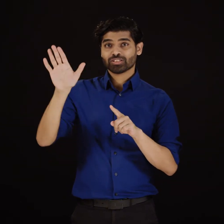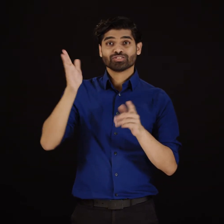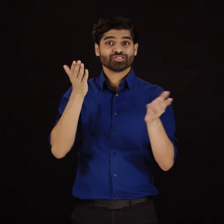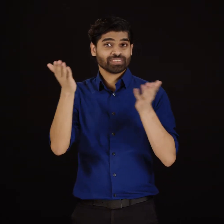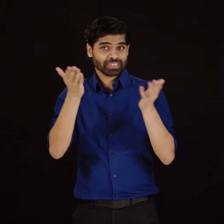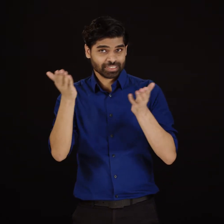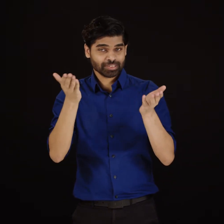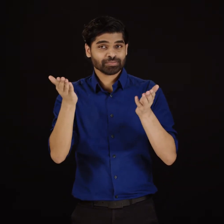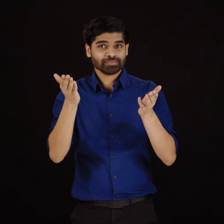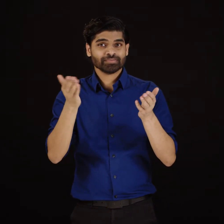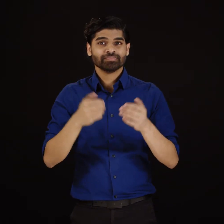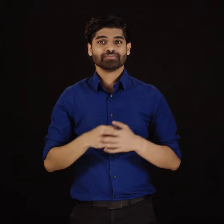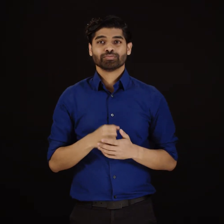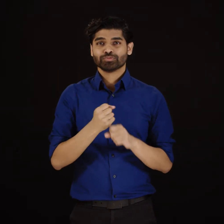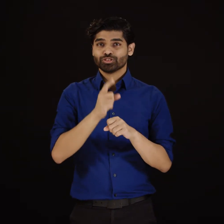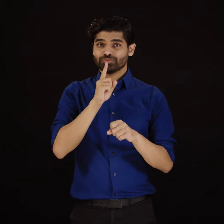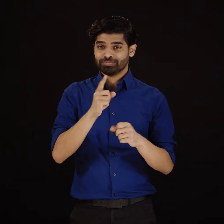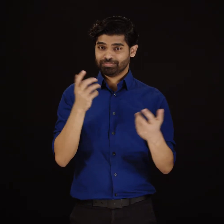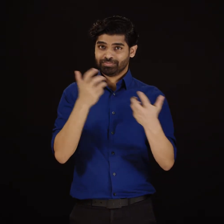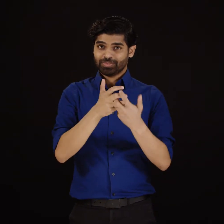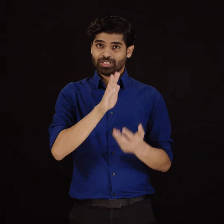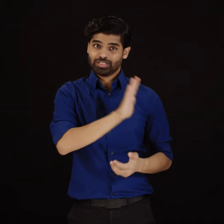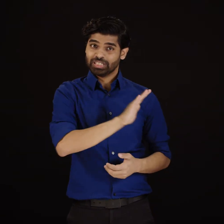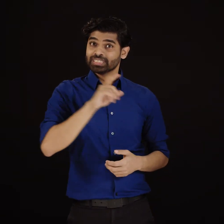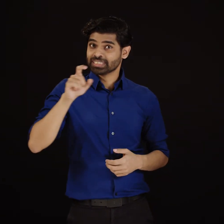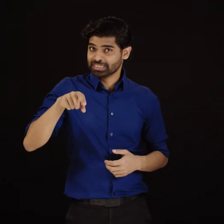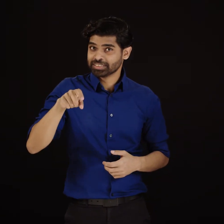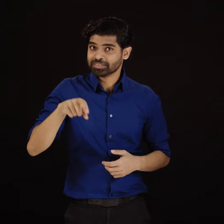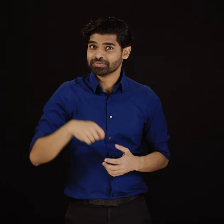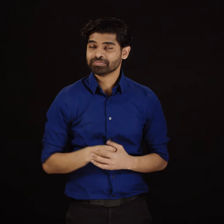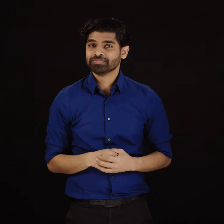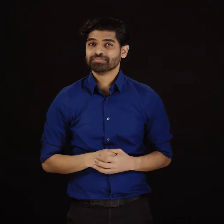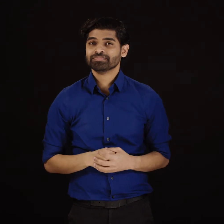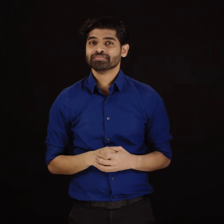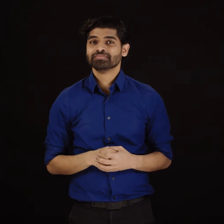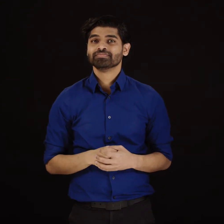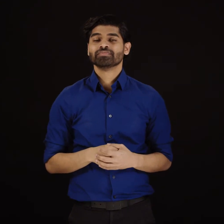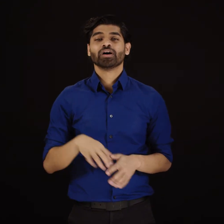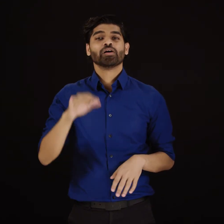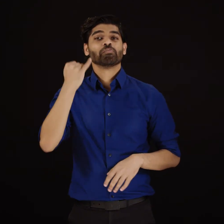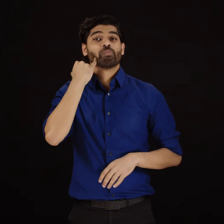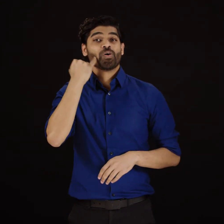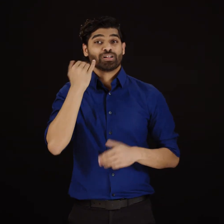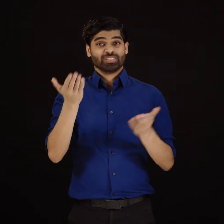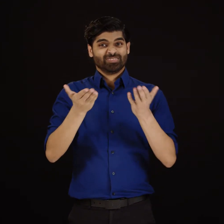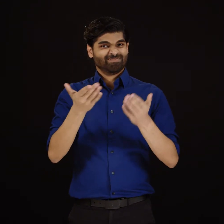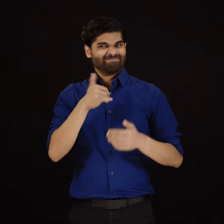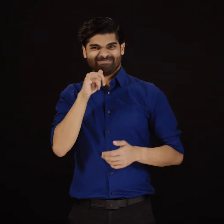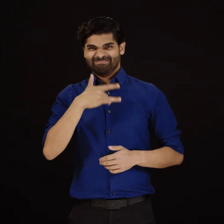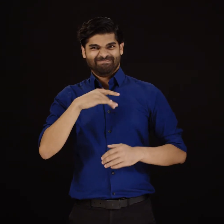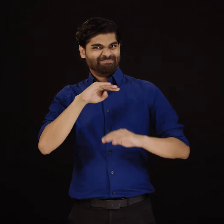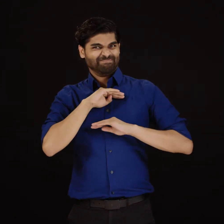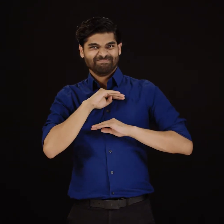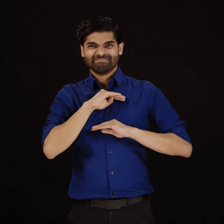provider's pre-determined conditions. Customers who self-identify as Deaf, Deaf-Blind, Hard of Hearing, or a person with